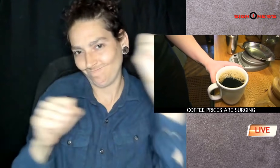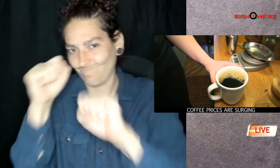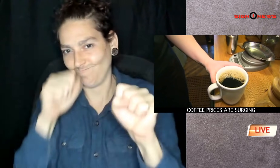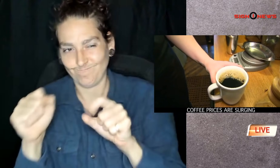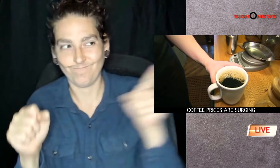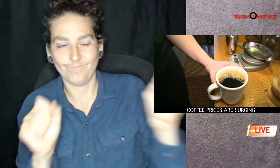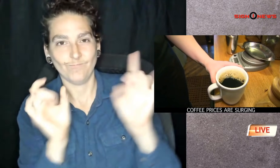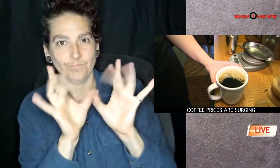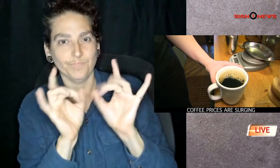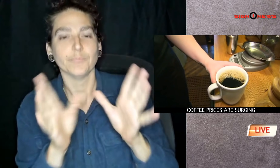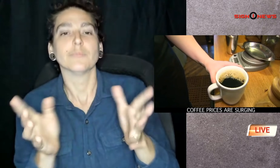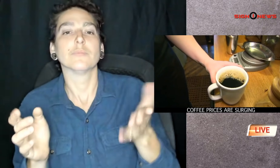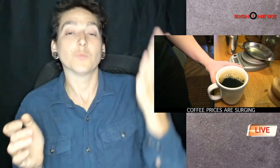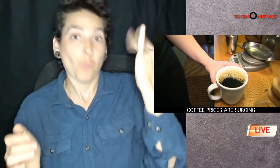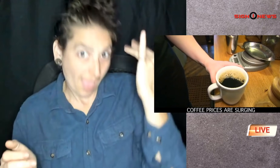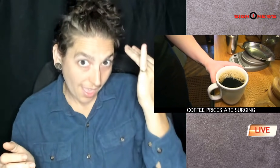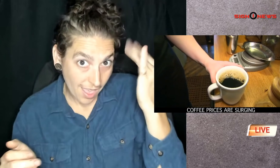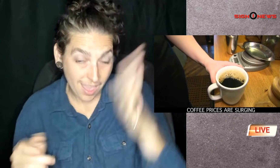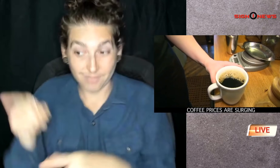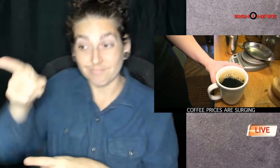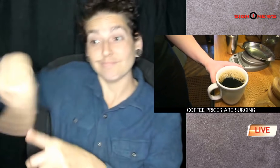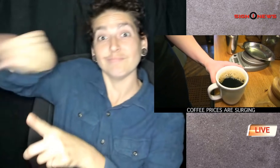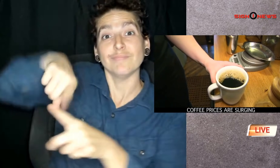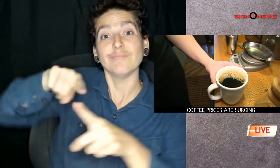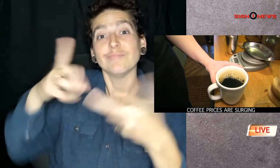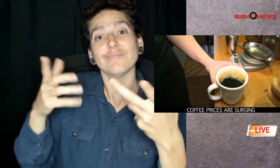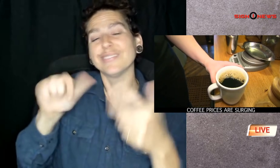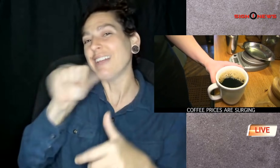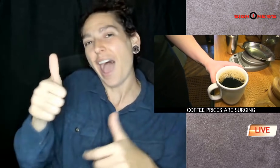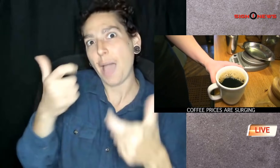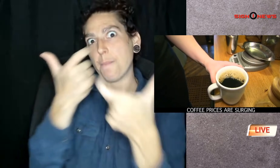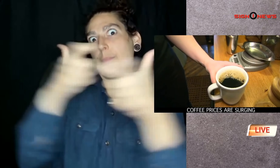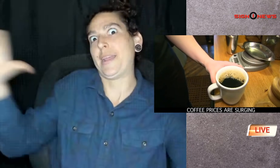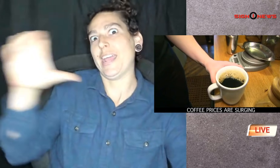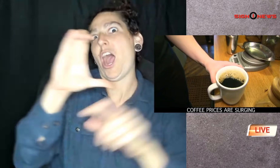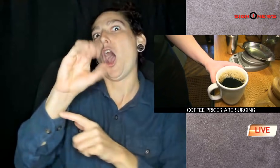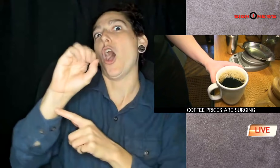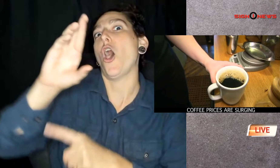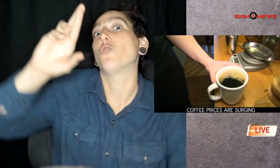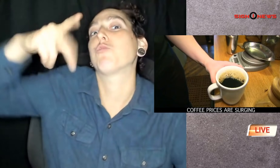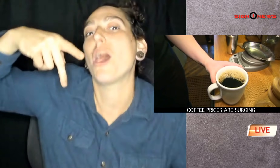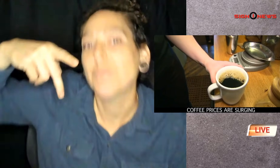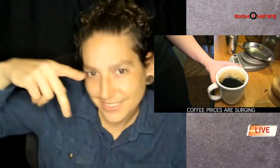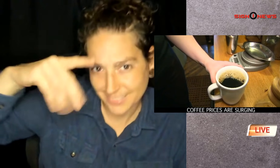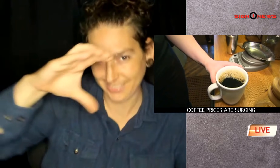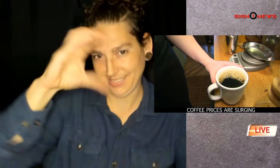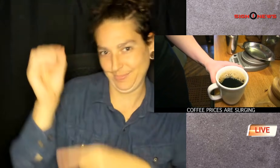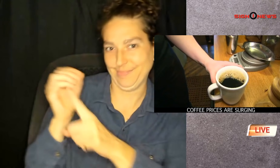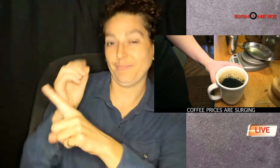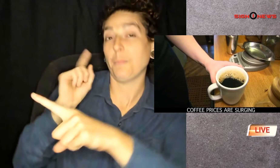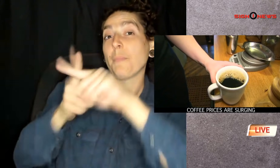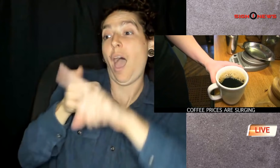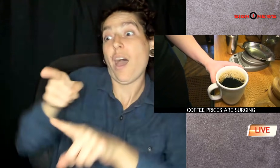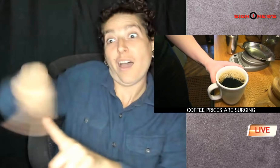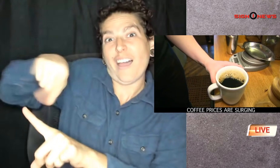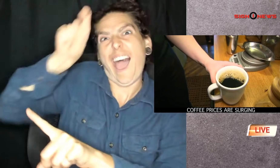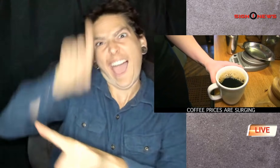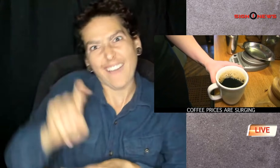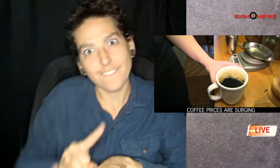coffee doesn't have the same strategy as Starbuck because they're not a big corporation and